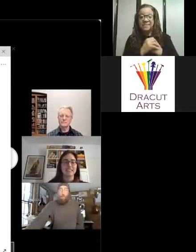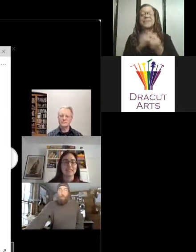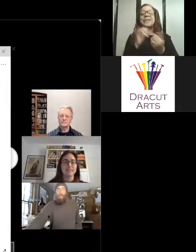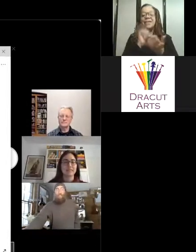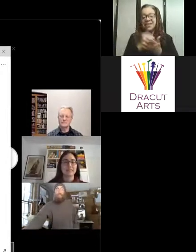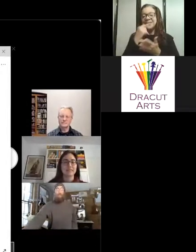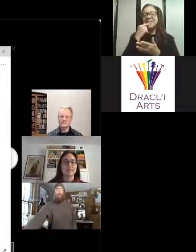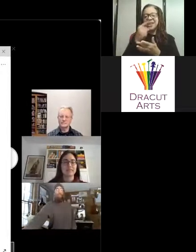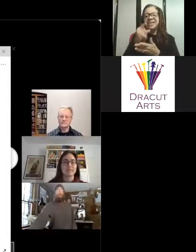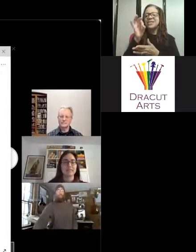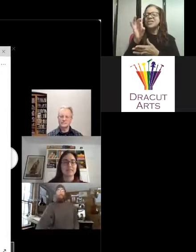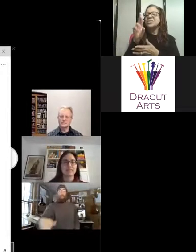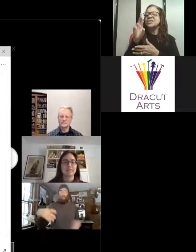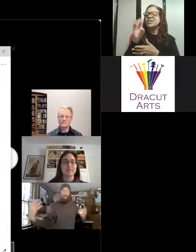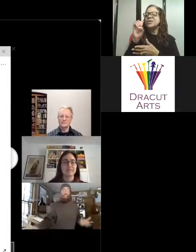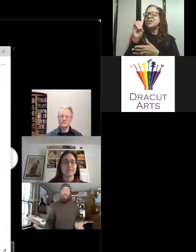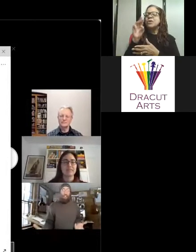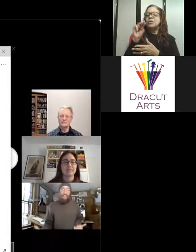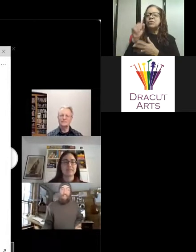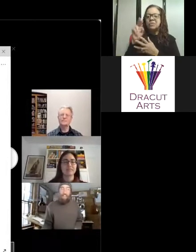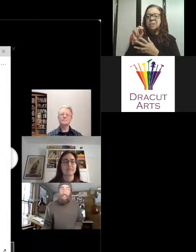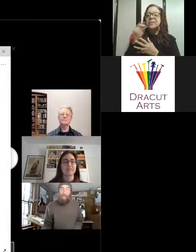opening his Civil War story with this kind of a setting,